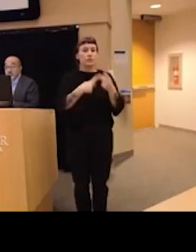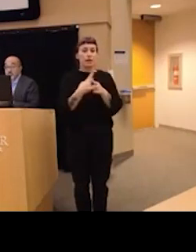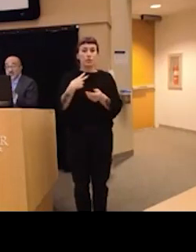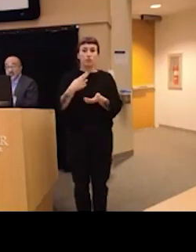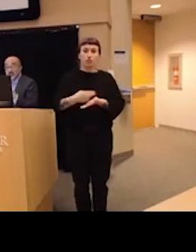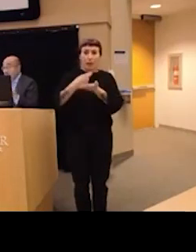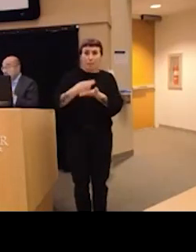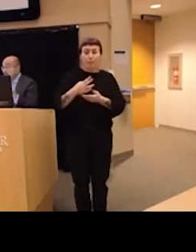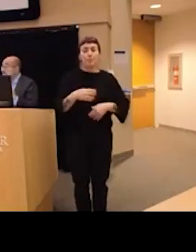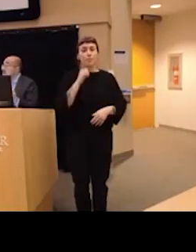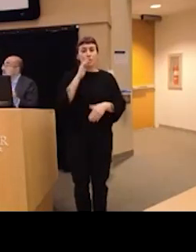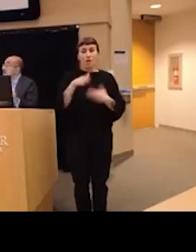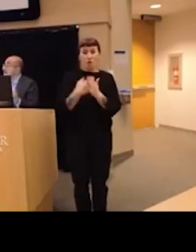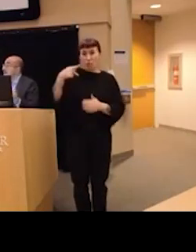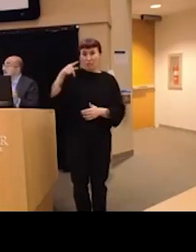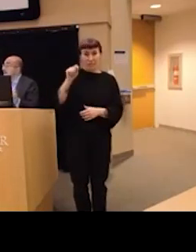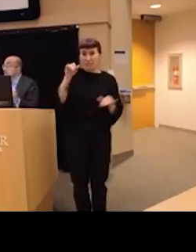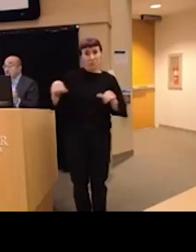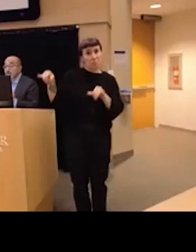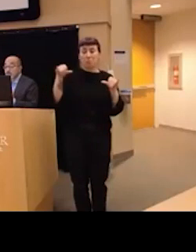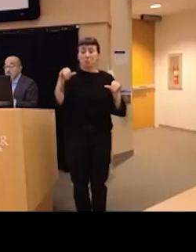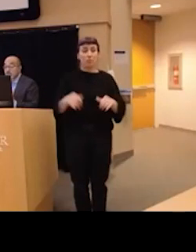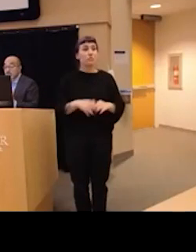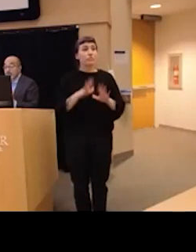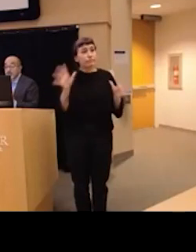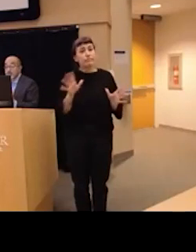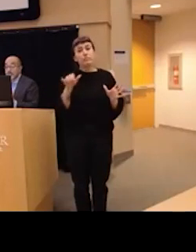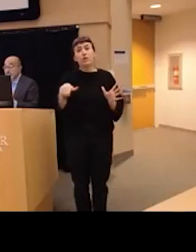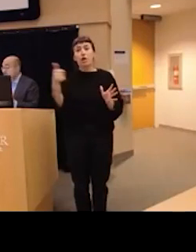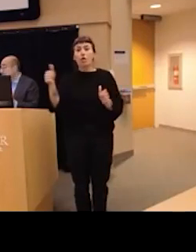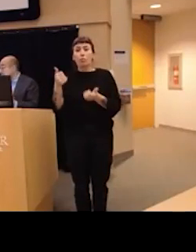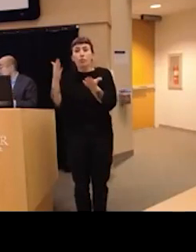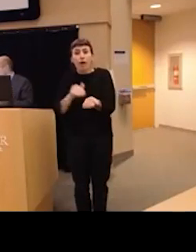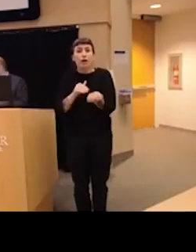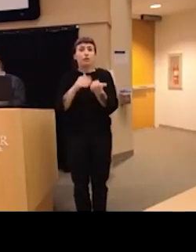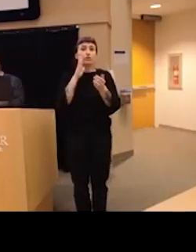because you know not all PT is the same you know we encourage all our providers and trainees to um